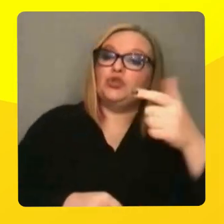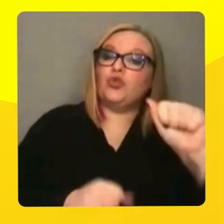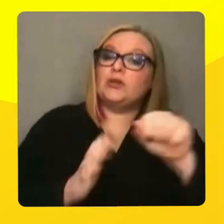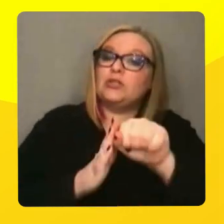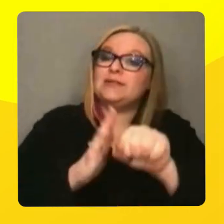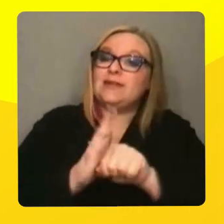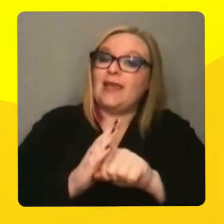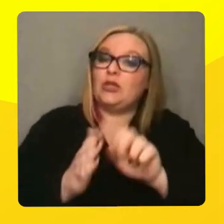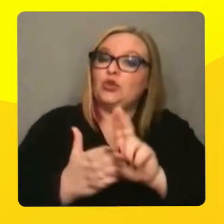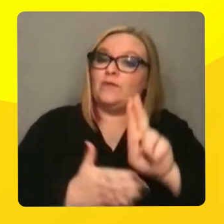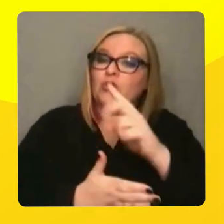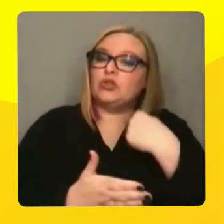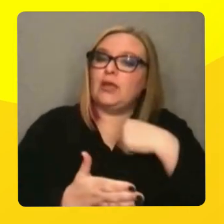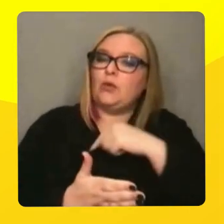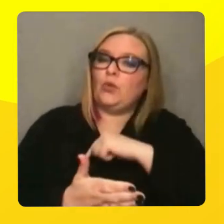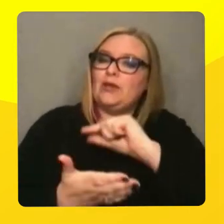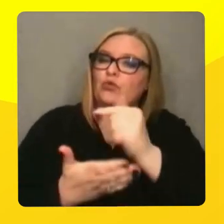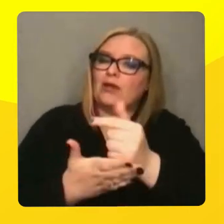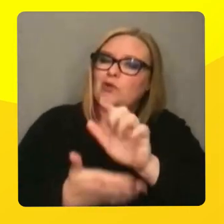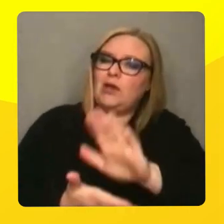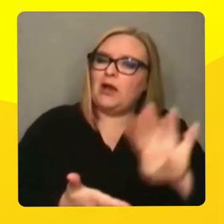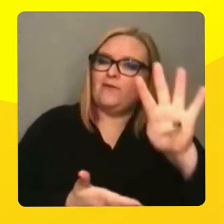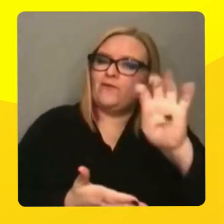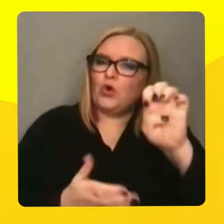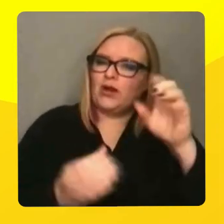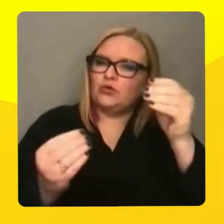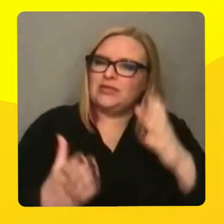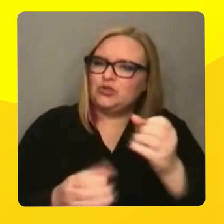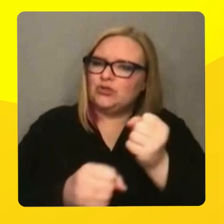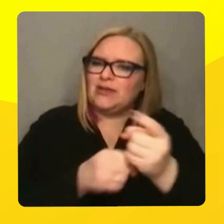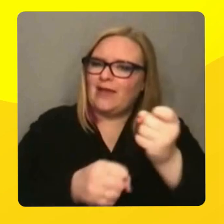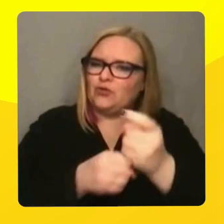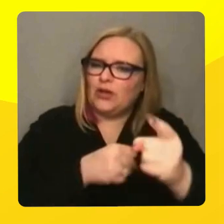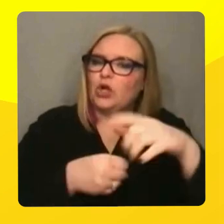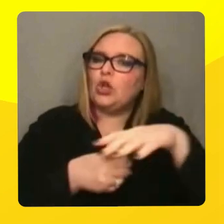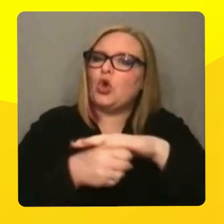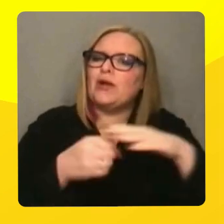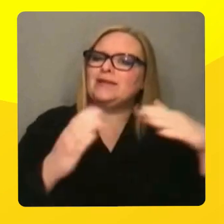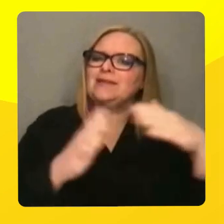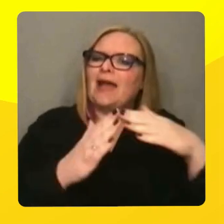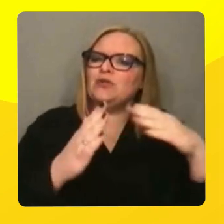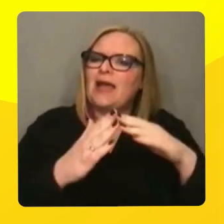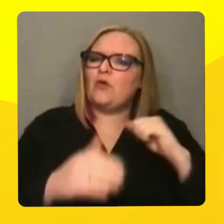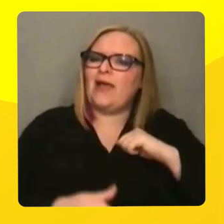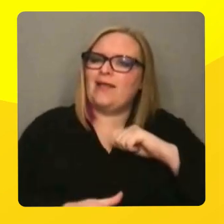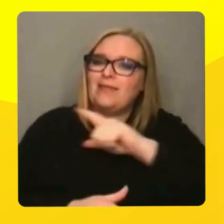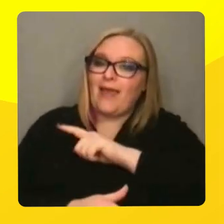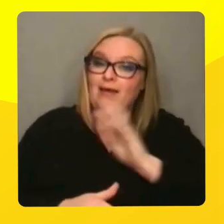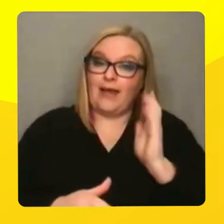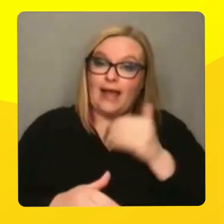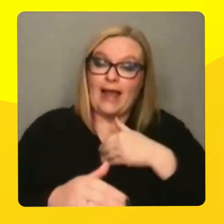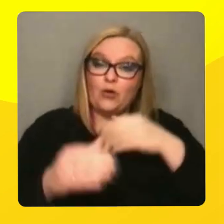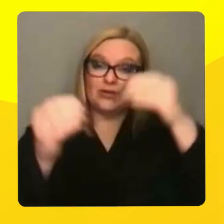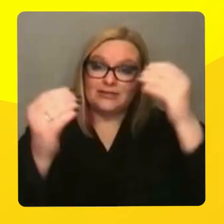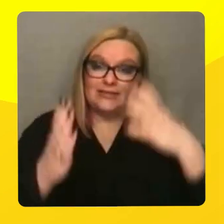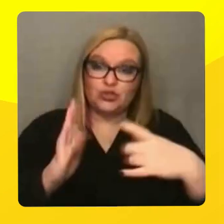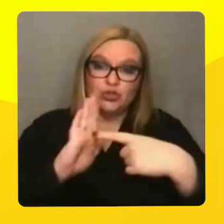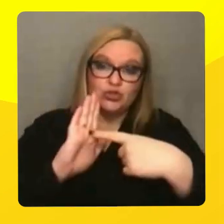we graduate about 400 teachers every year. We're located in downtown Atlanta, and our teachers represent racially Atlanta.